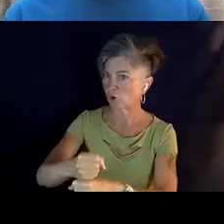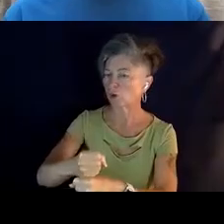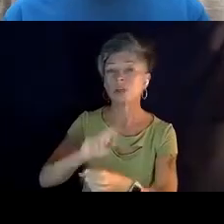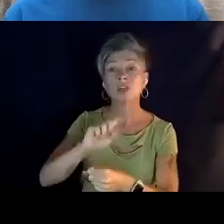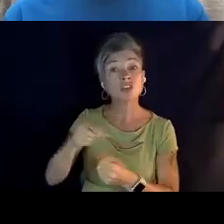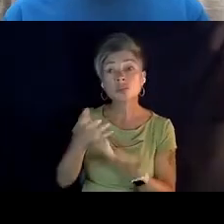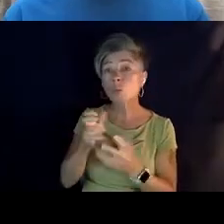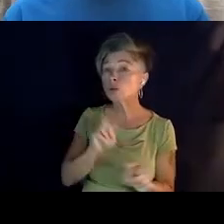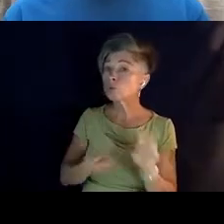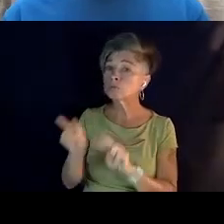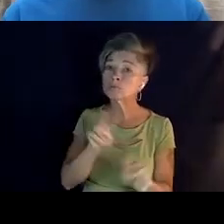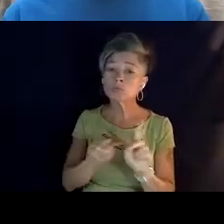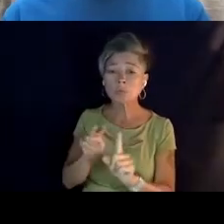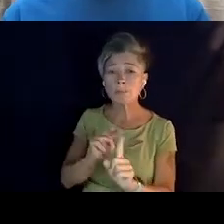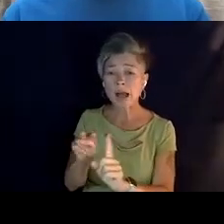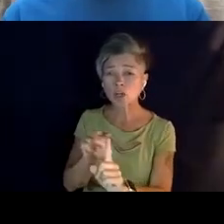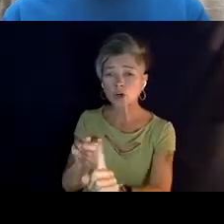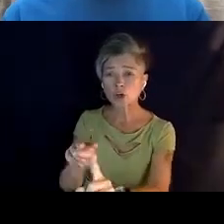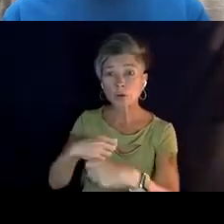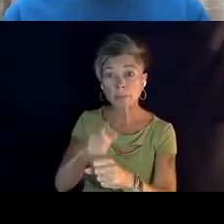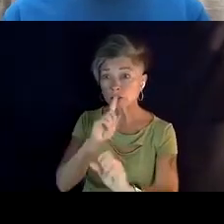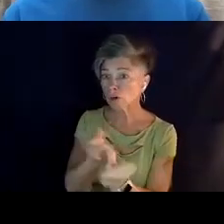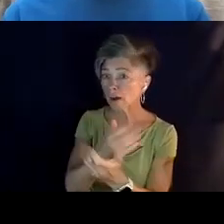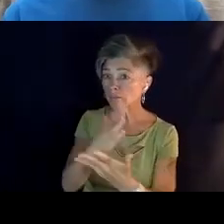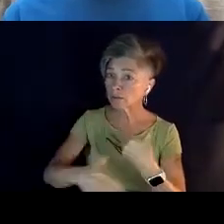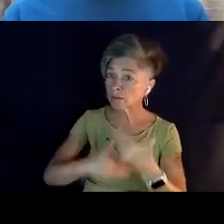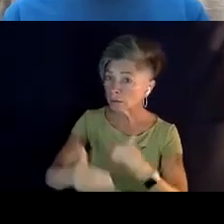and your body is accommodating the hormones appropriately.